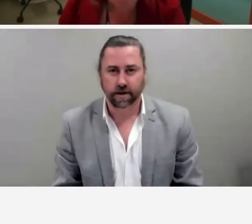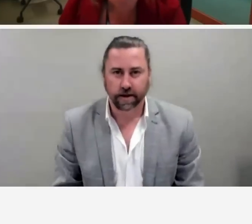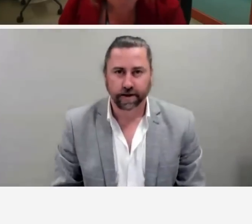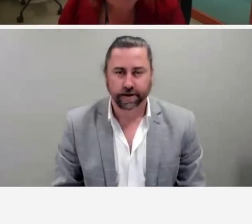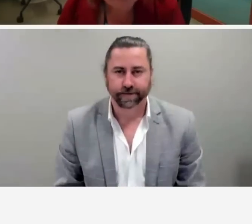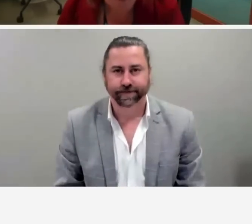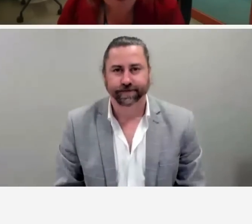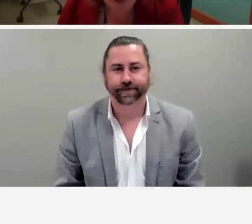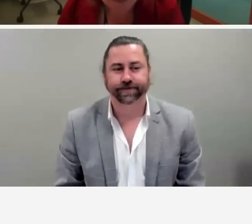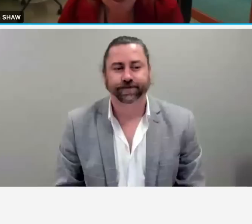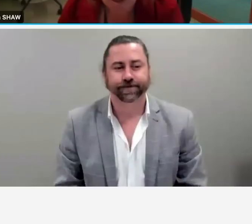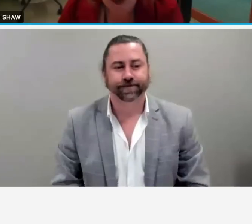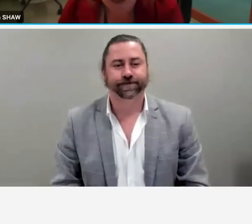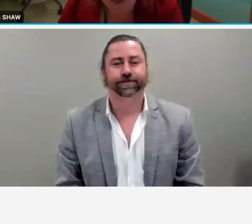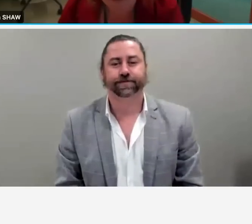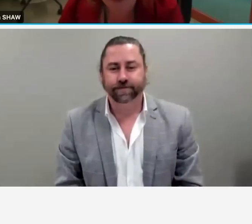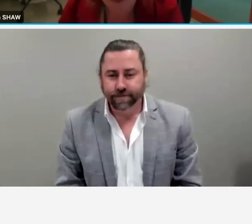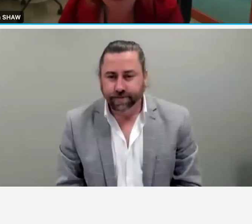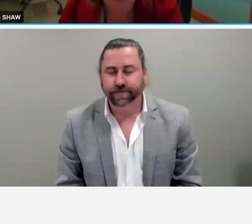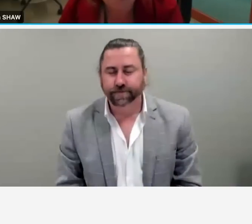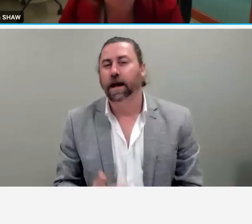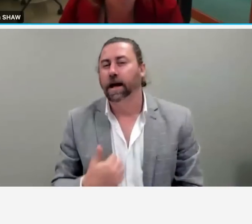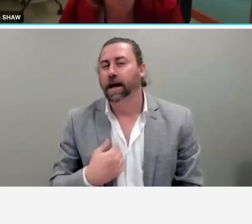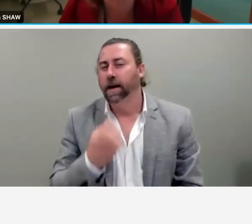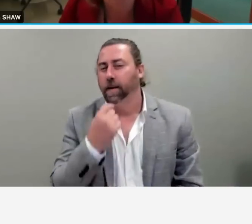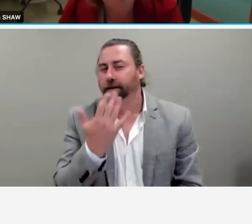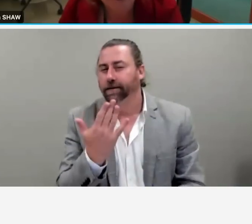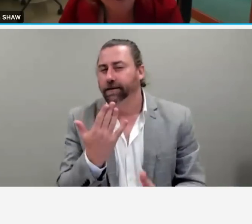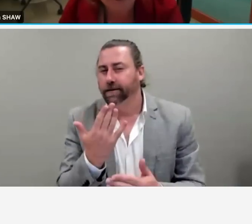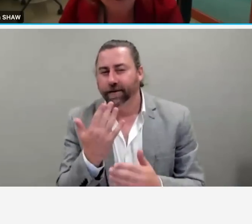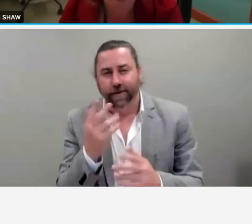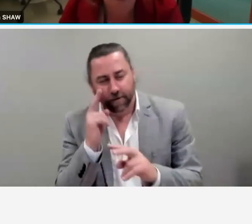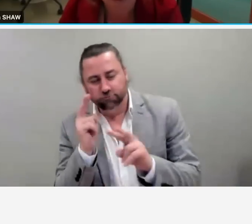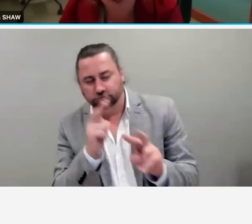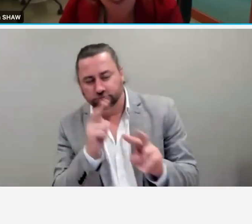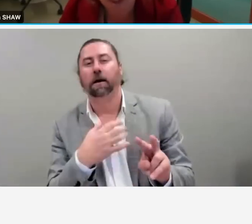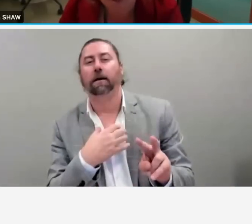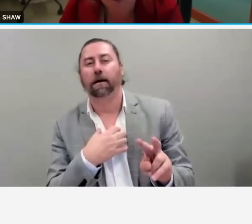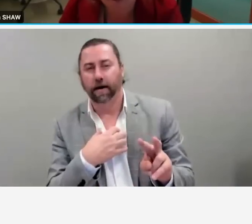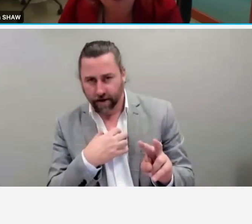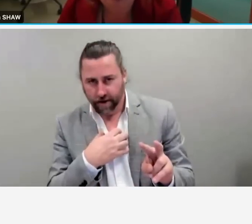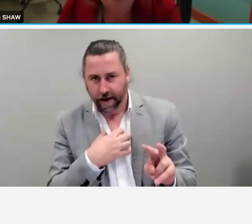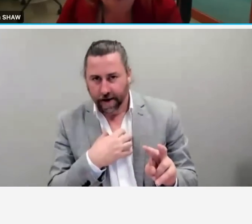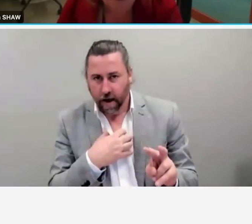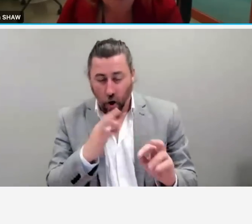So I wanted to take this opportunity just to highlight for everyone that we are still working through the details of the proposed changes.